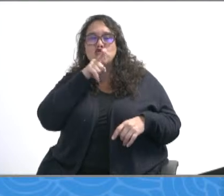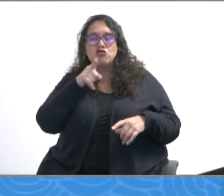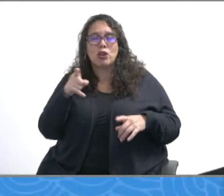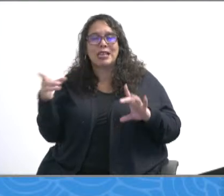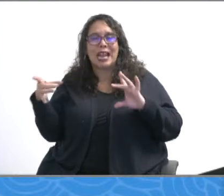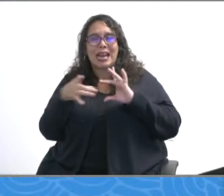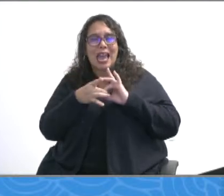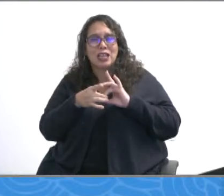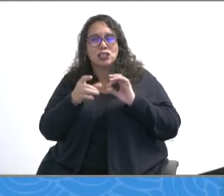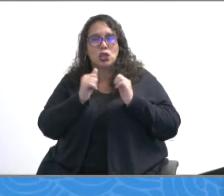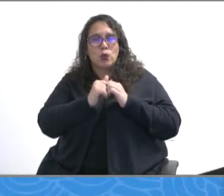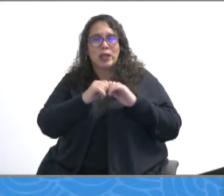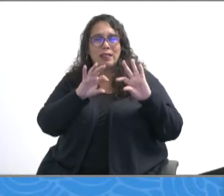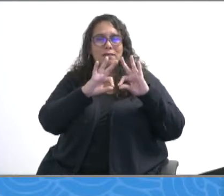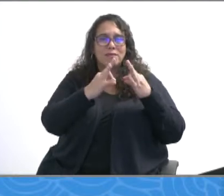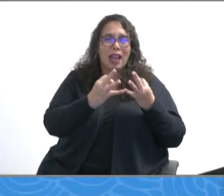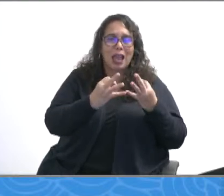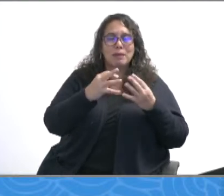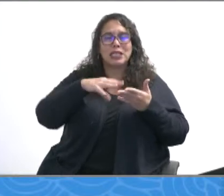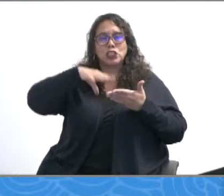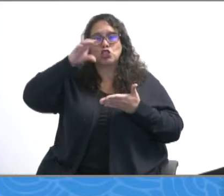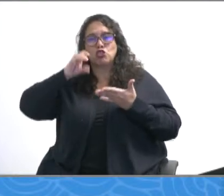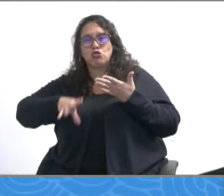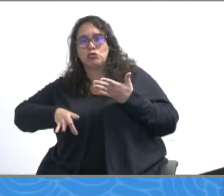and connections with students from staff,